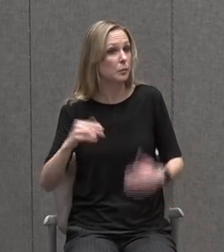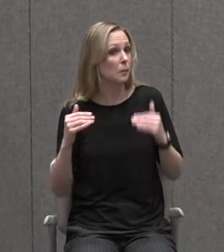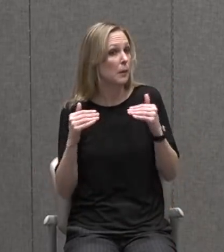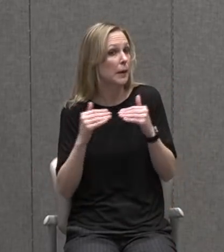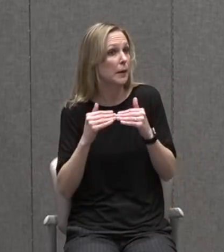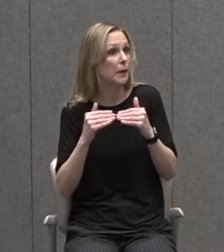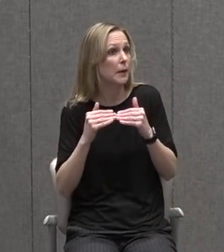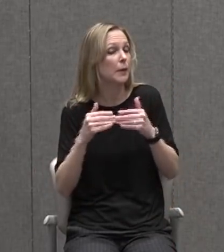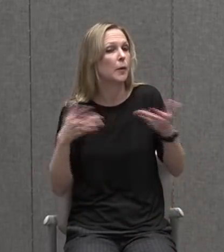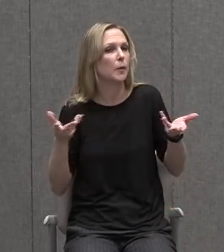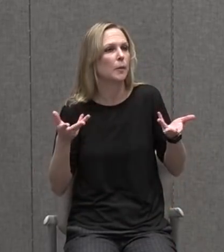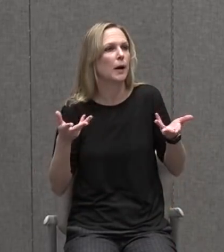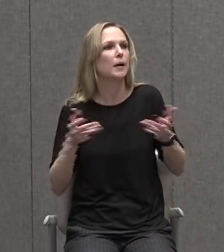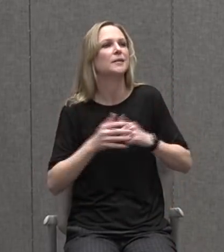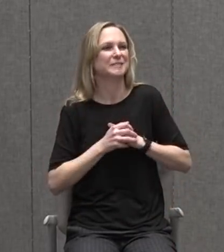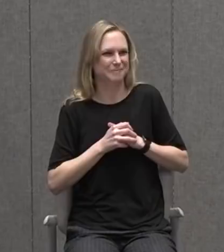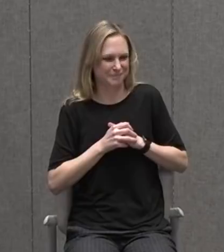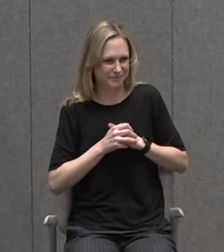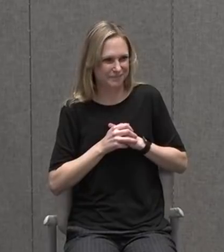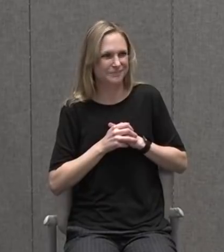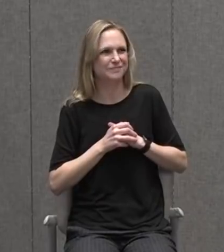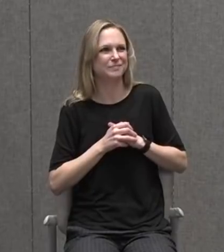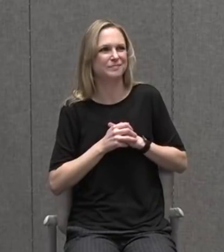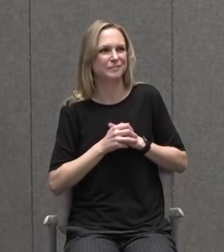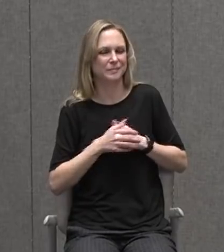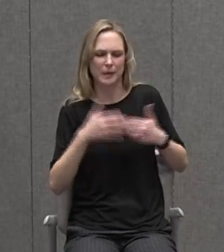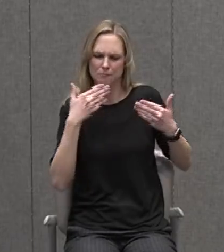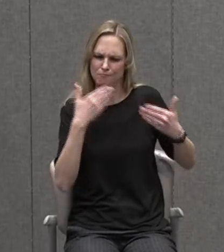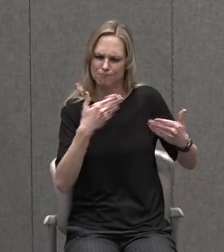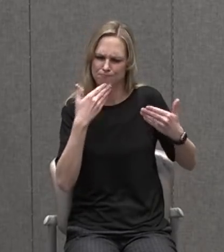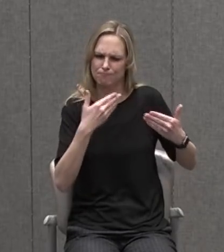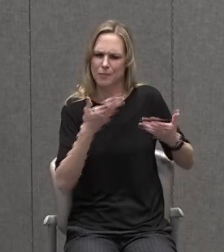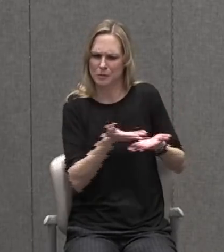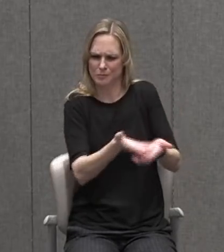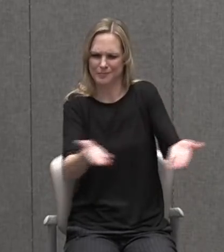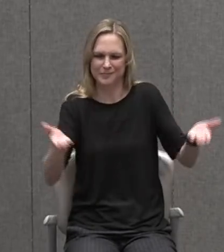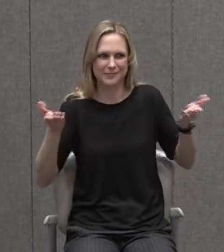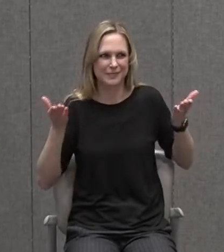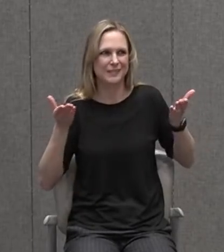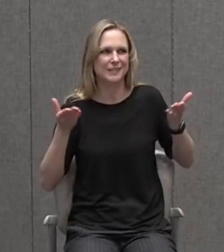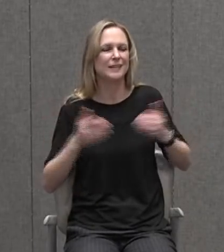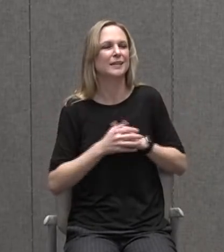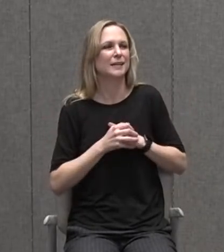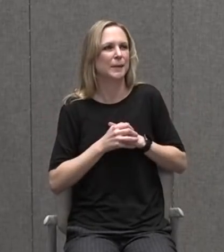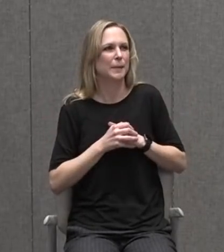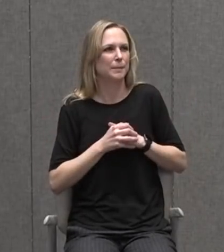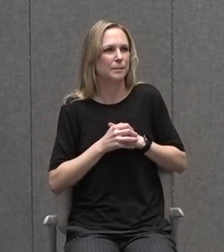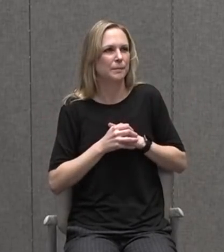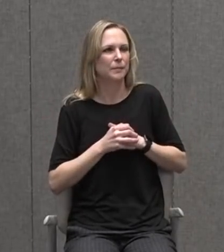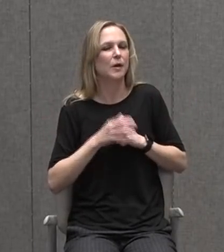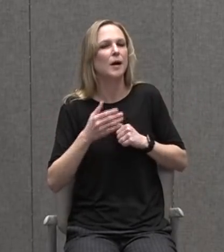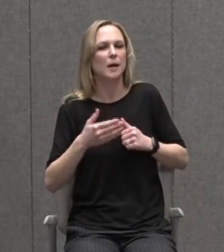Oh my goodness, Thank you for that. I appreciate that answer for your help.